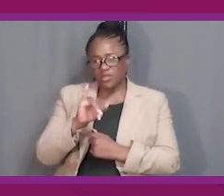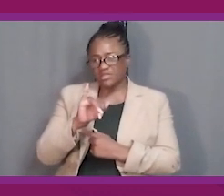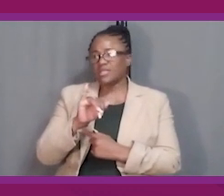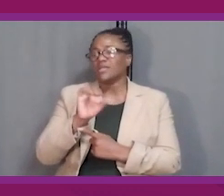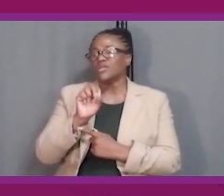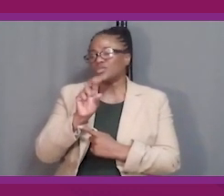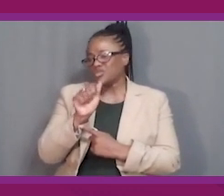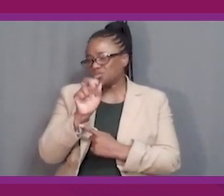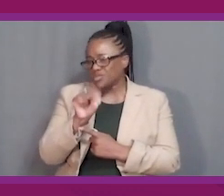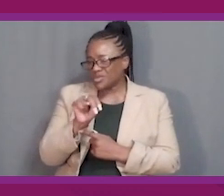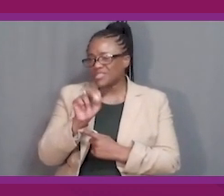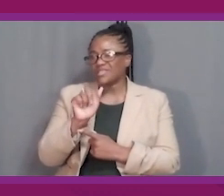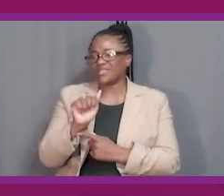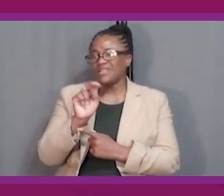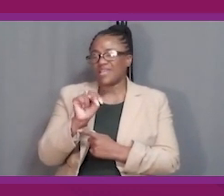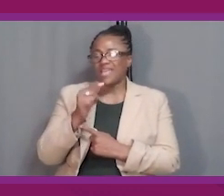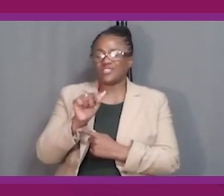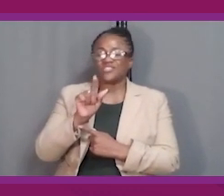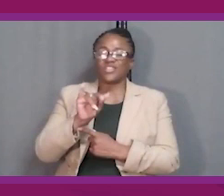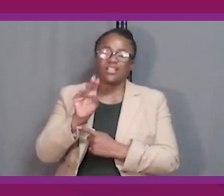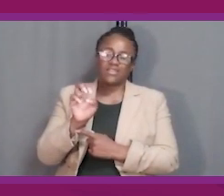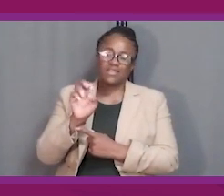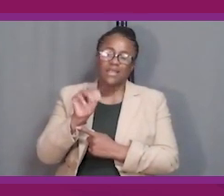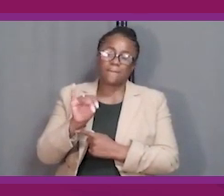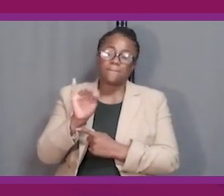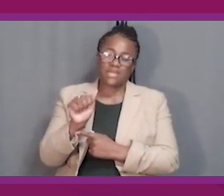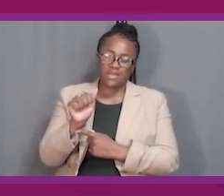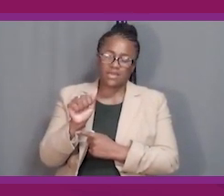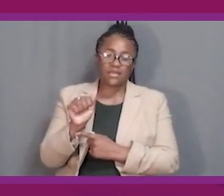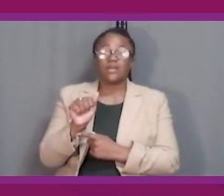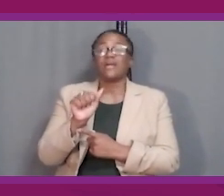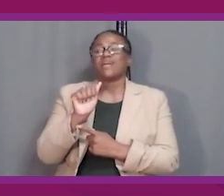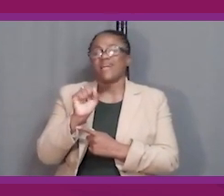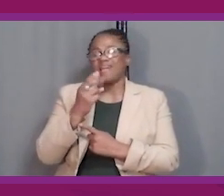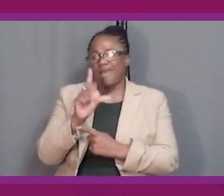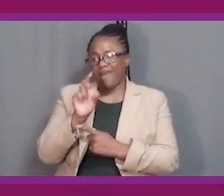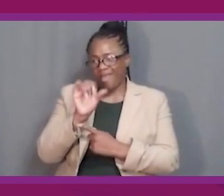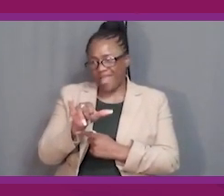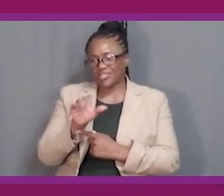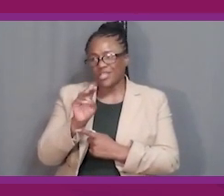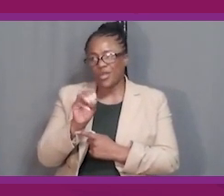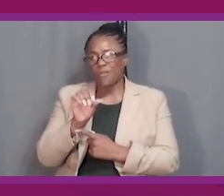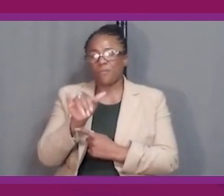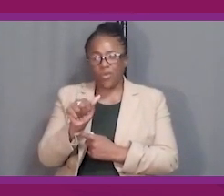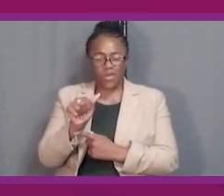and producers, Ashley Inkumsah and Moya Shpuntoff. Editing: Ashley Inkumsah. Special thanks to Carrie